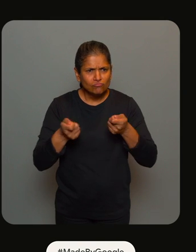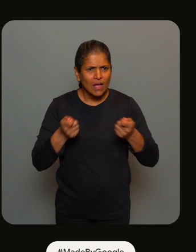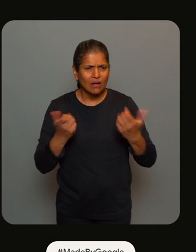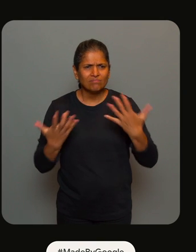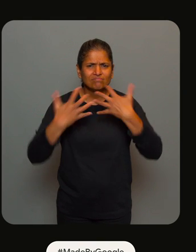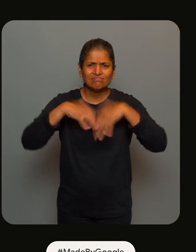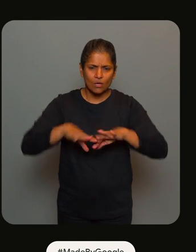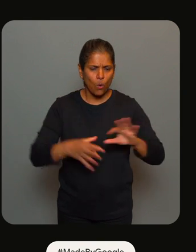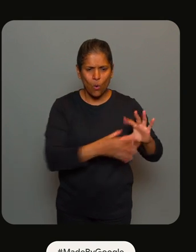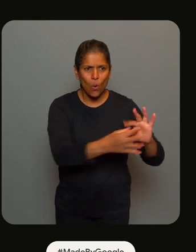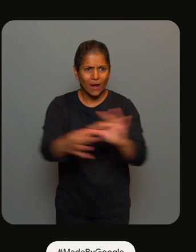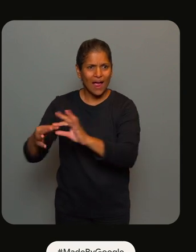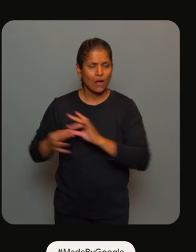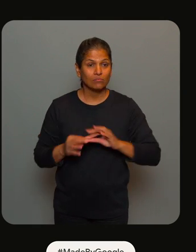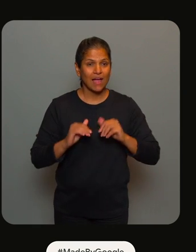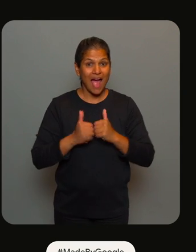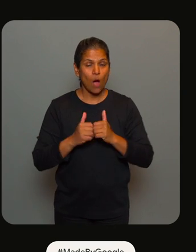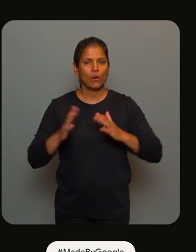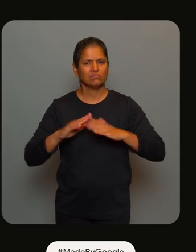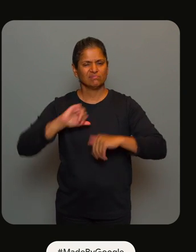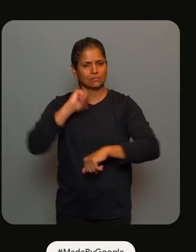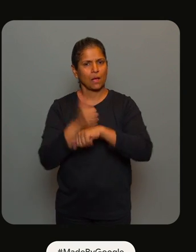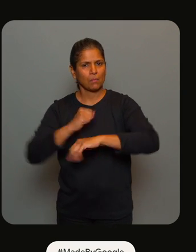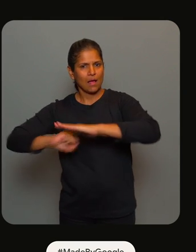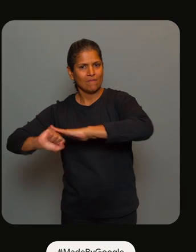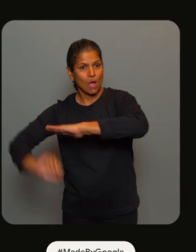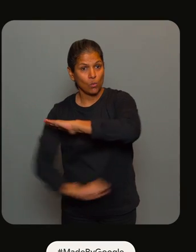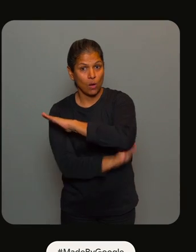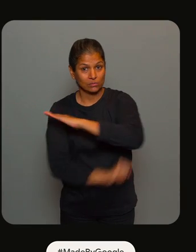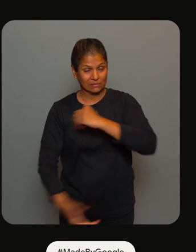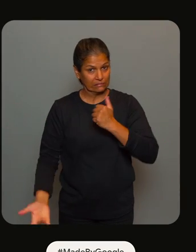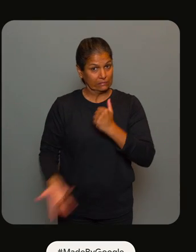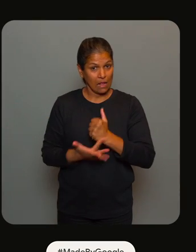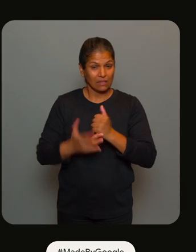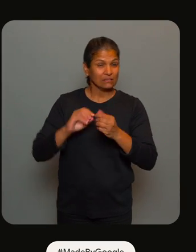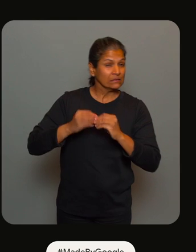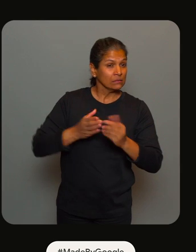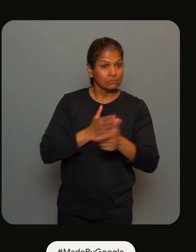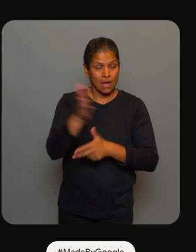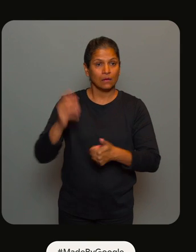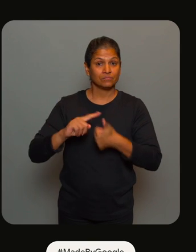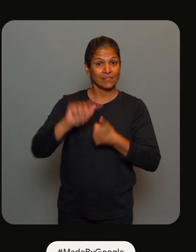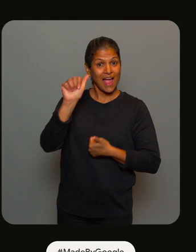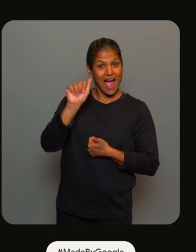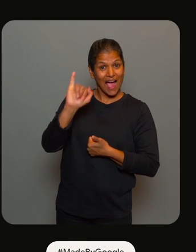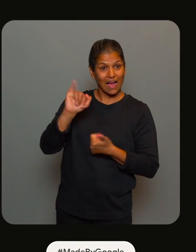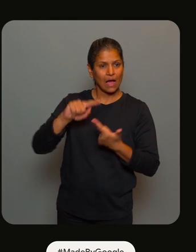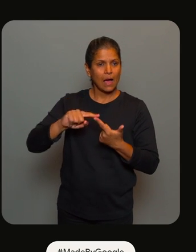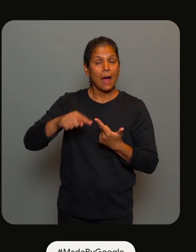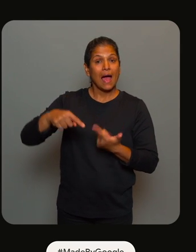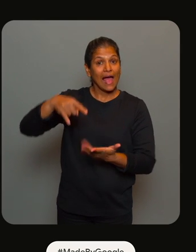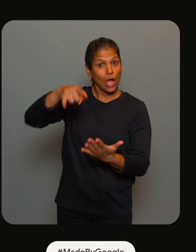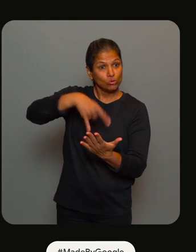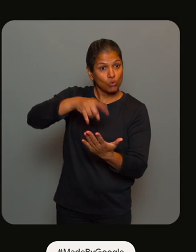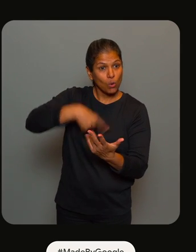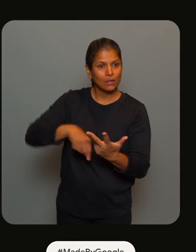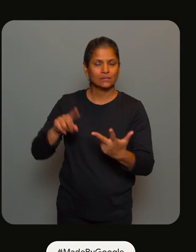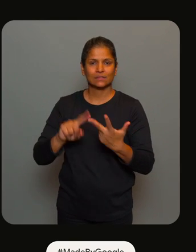combination of foundational technologies: AI, Android, and Google Tensor.